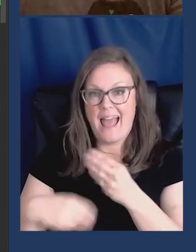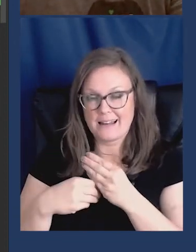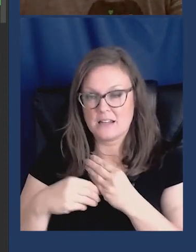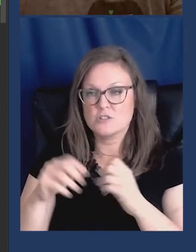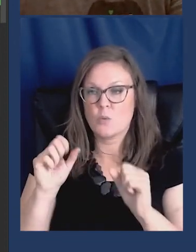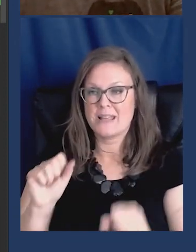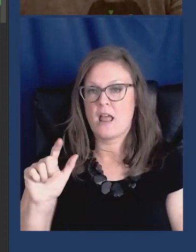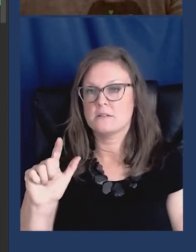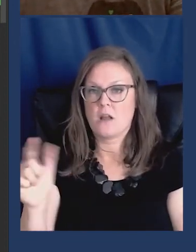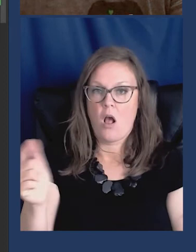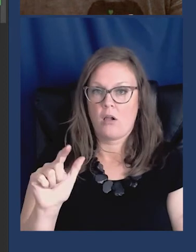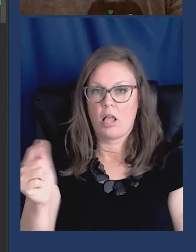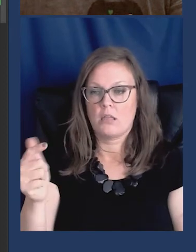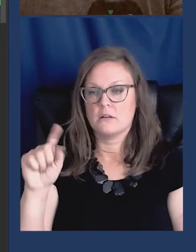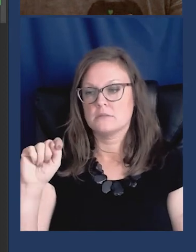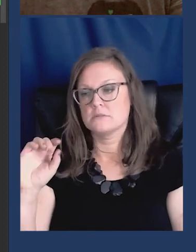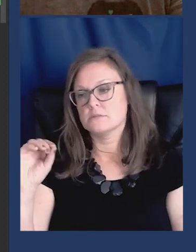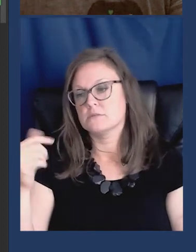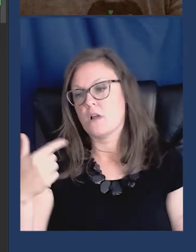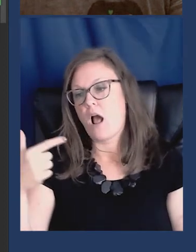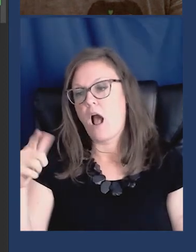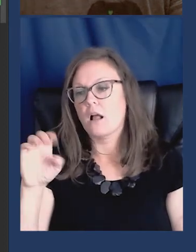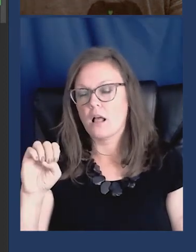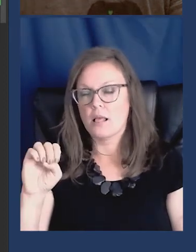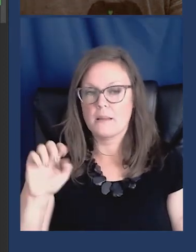Give me a little bit more real estate to work with.